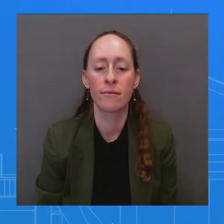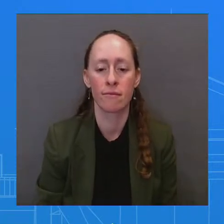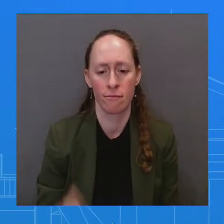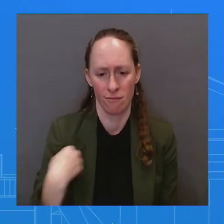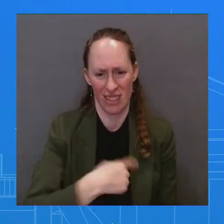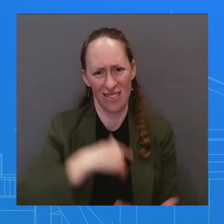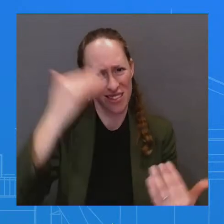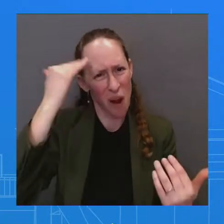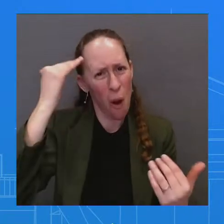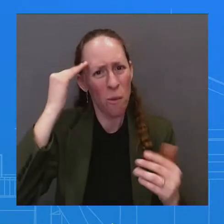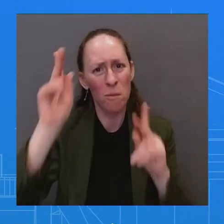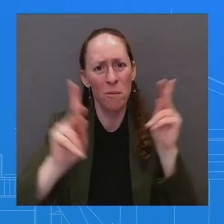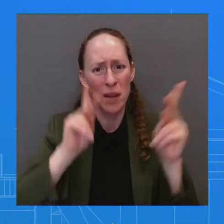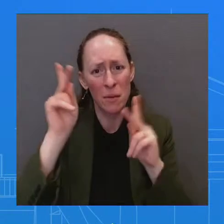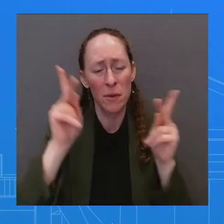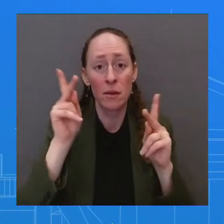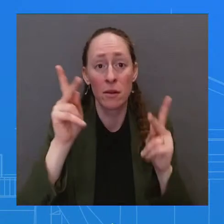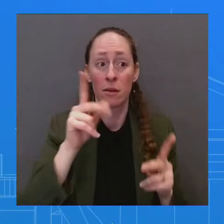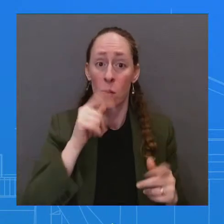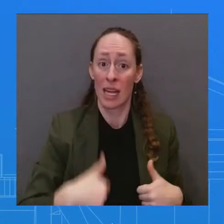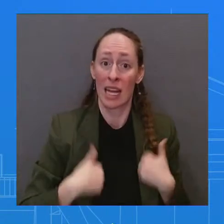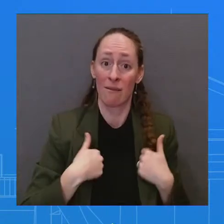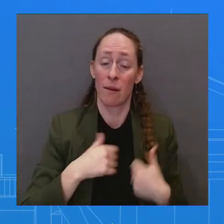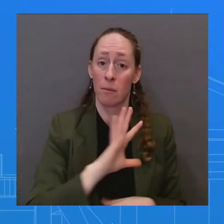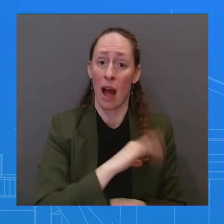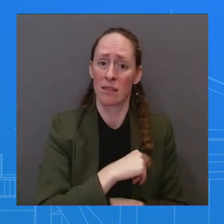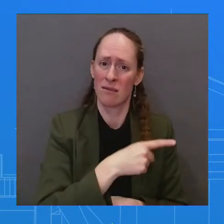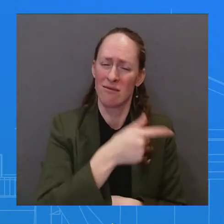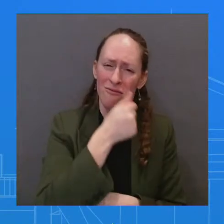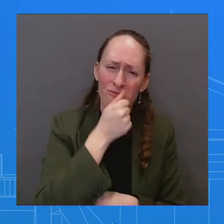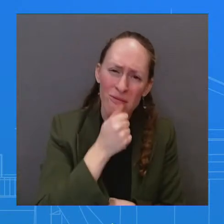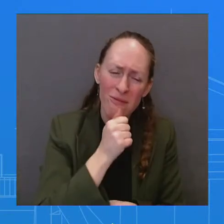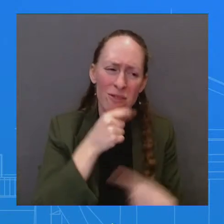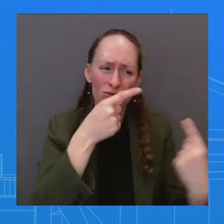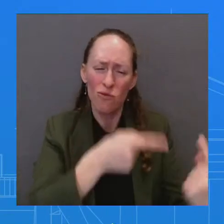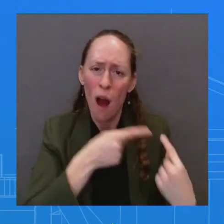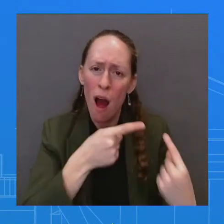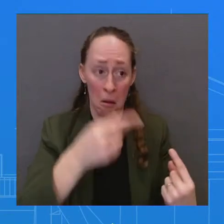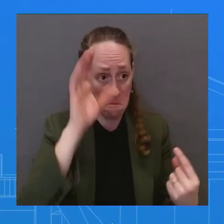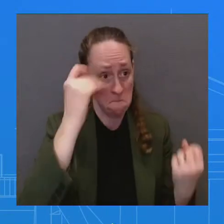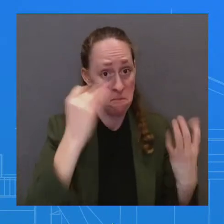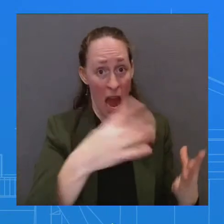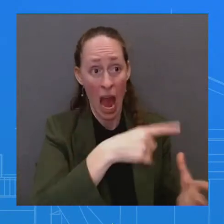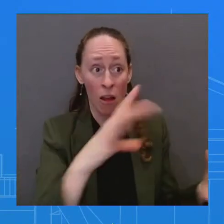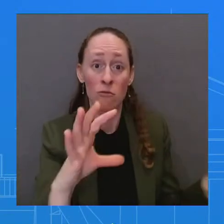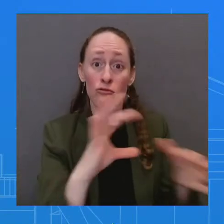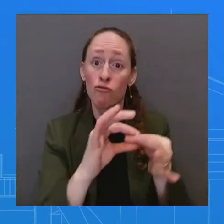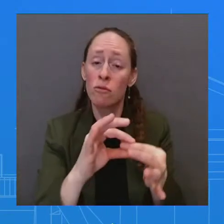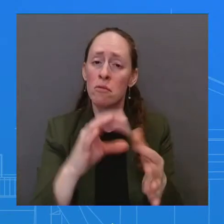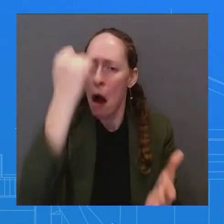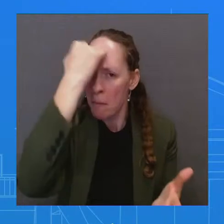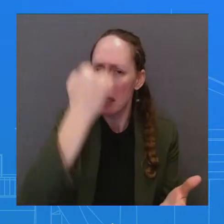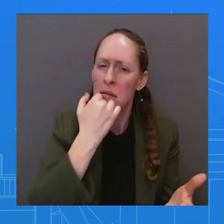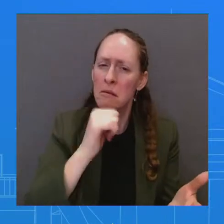And to date, we have assisted over 840 Americans and their families who have departed and sought the support of our team on the ground in Egypt.